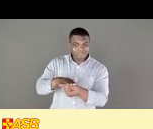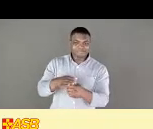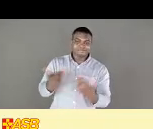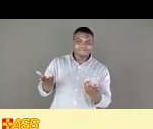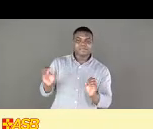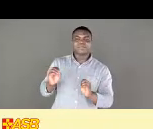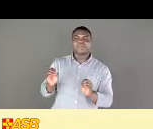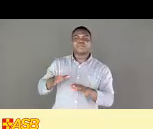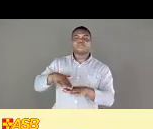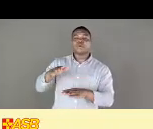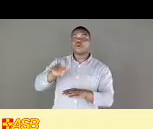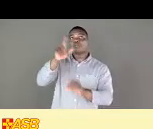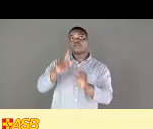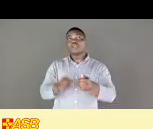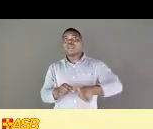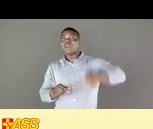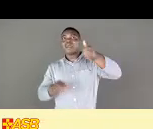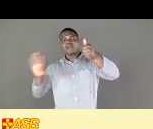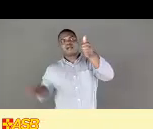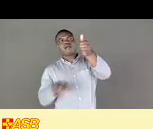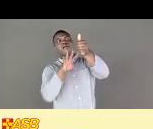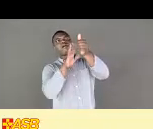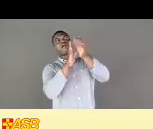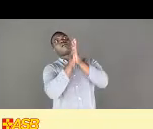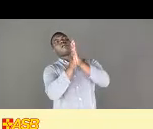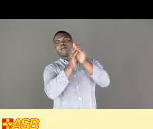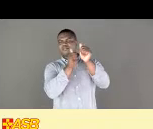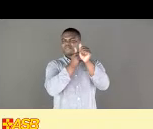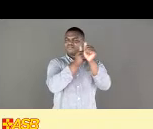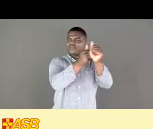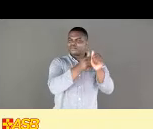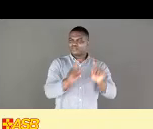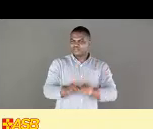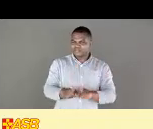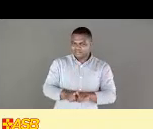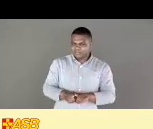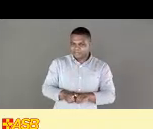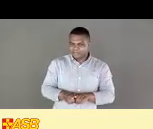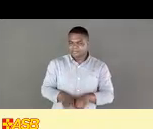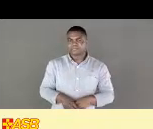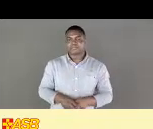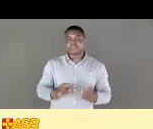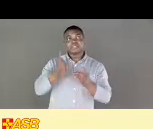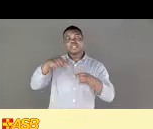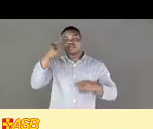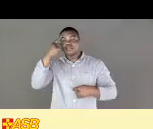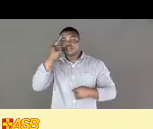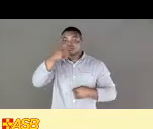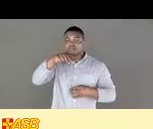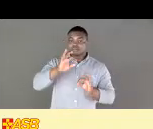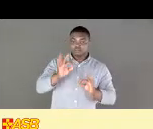or pwd as in the humanitarian programs. This is more or less similar with feeding